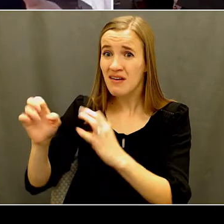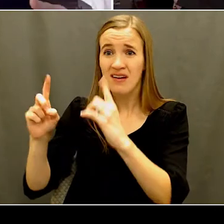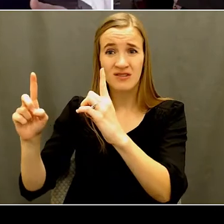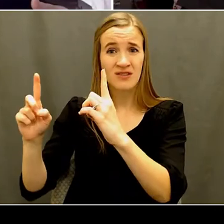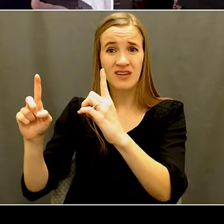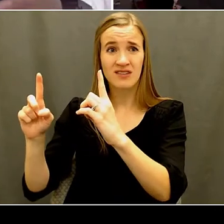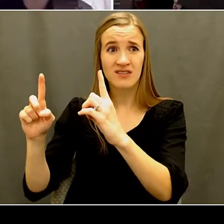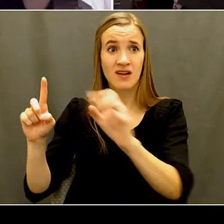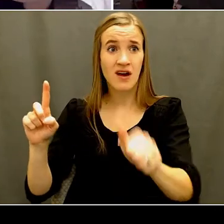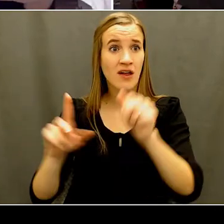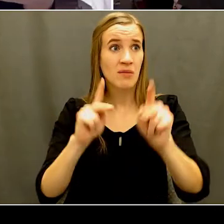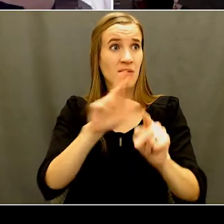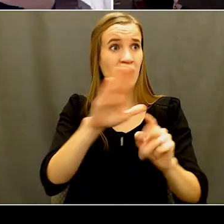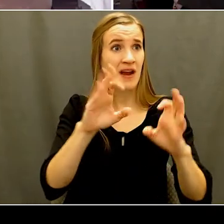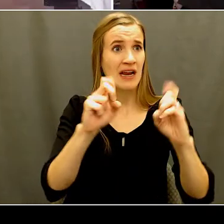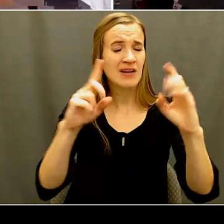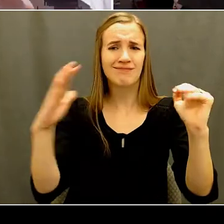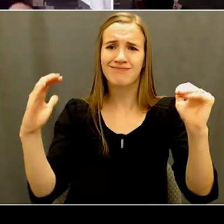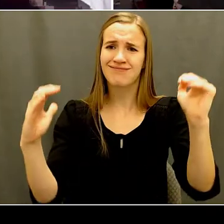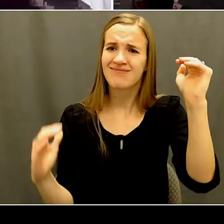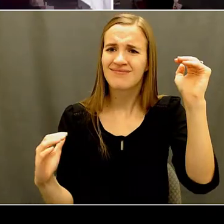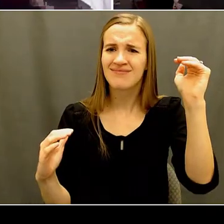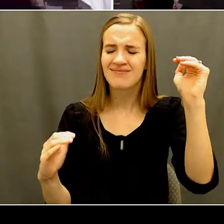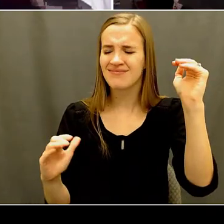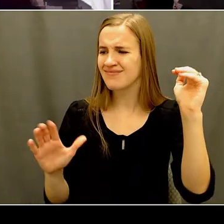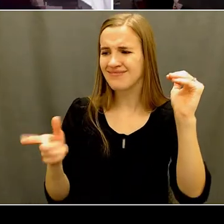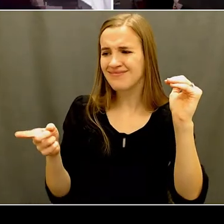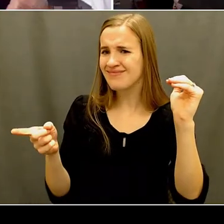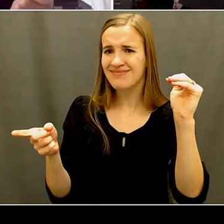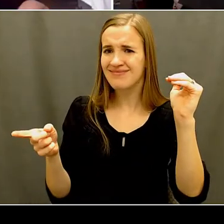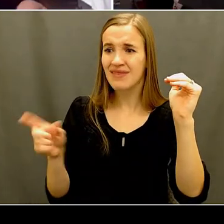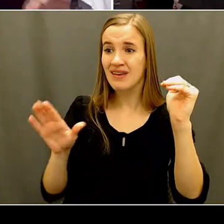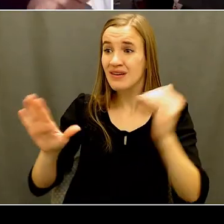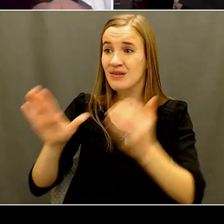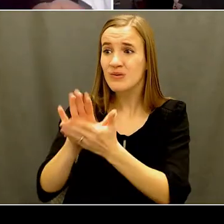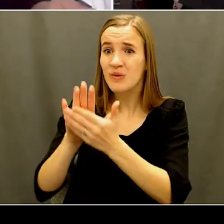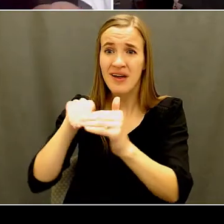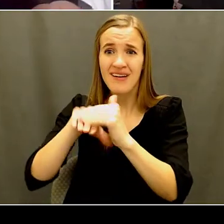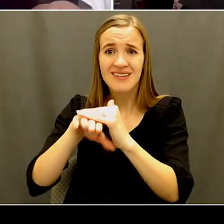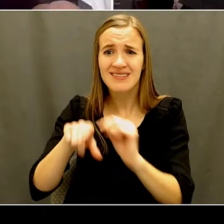accessible to them. They were getting marked as boys with behavior problems